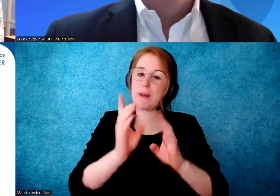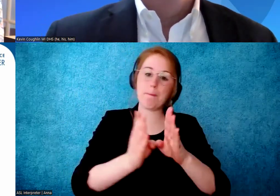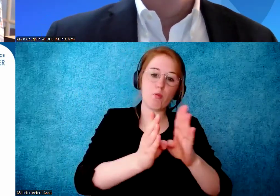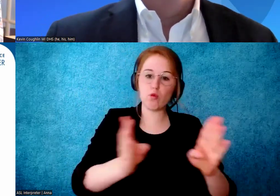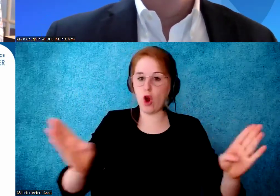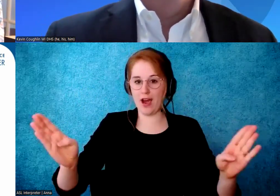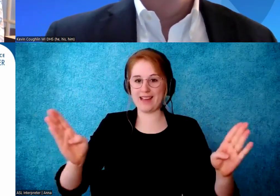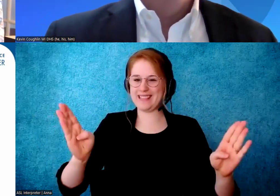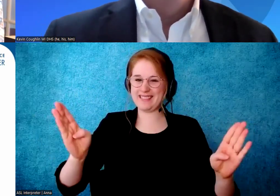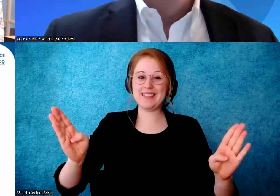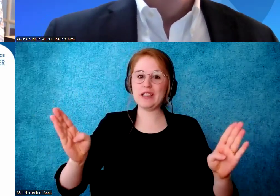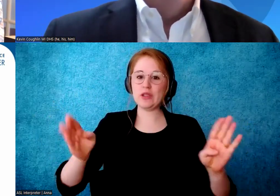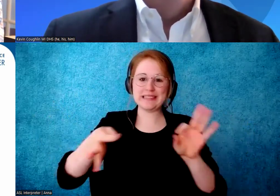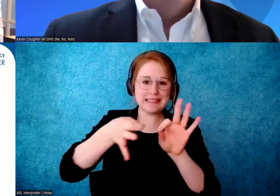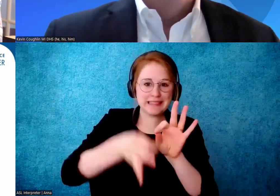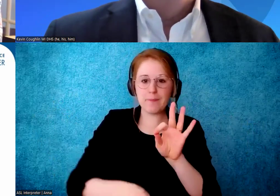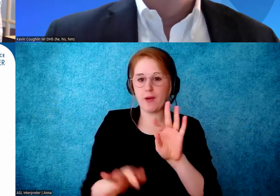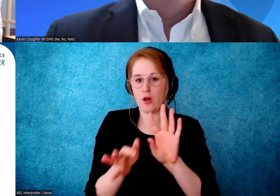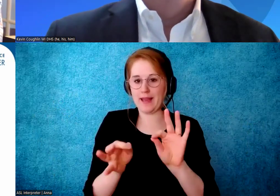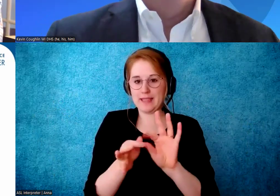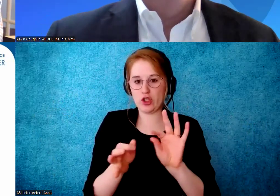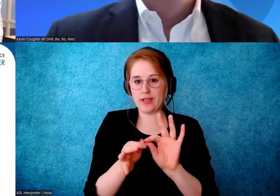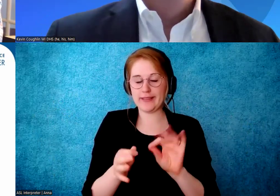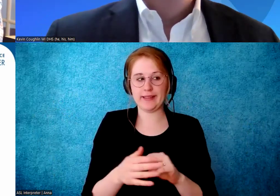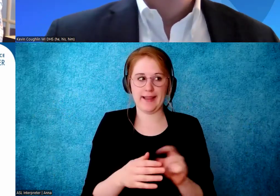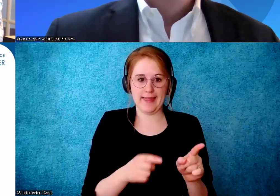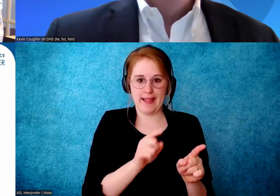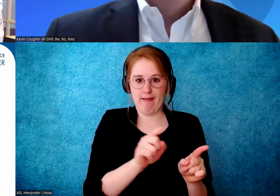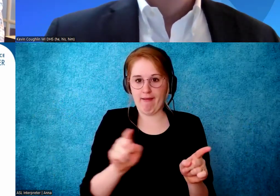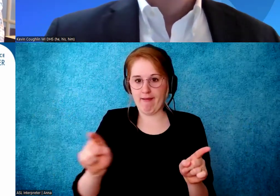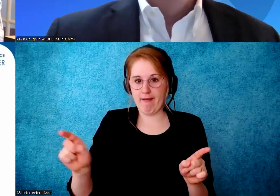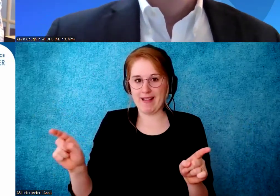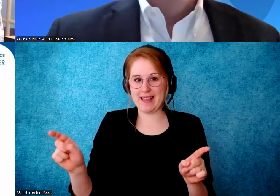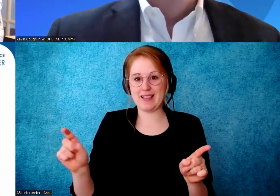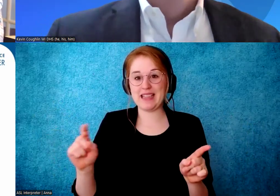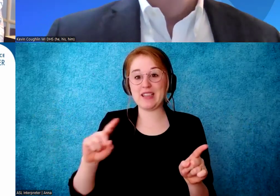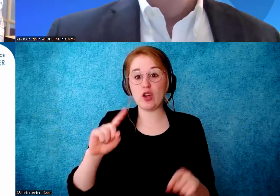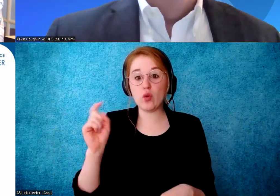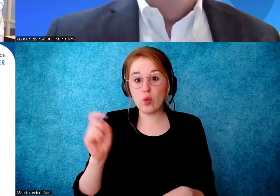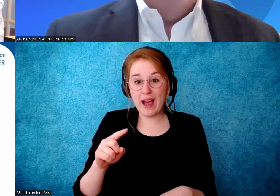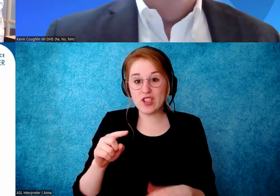with simple messages that are, of which the questions are fulfilled on the website.